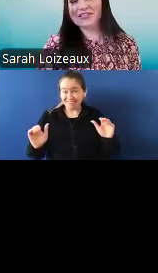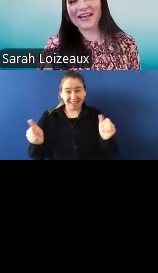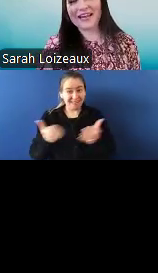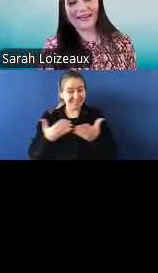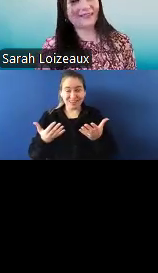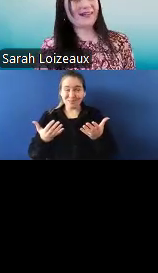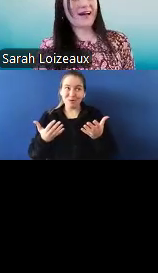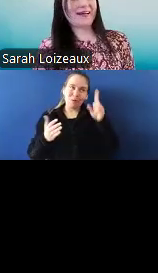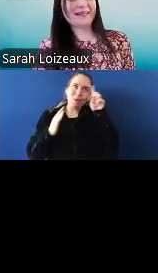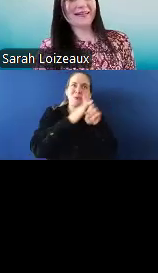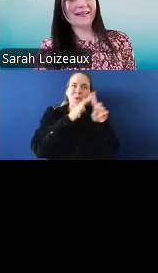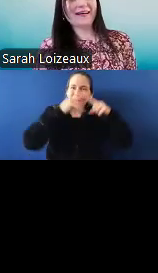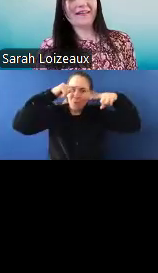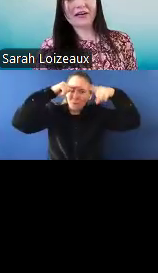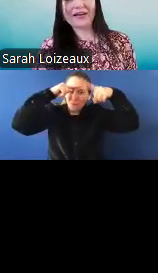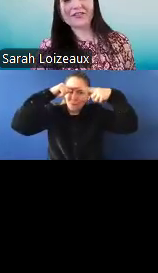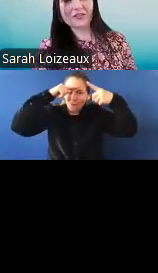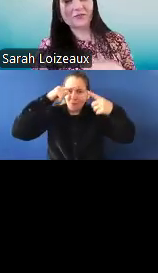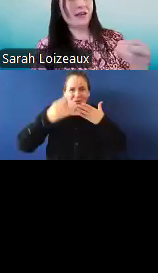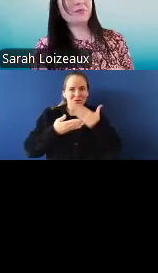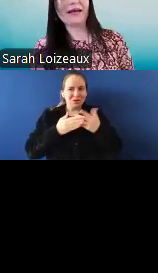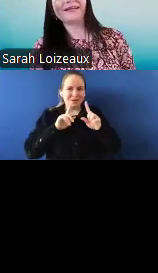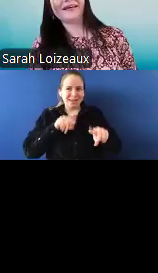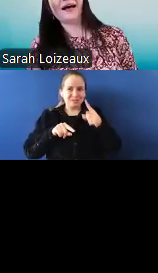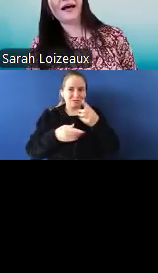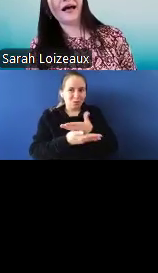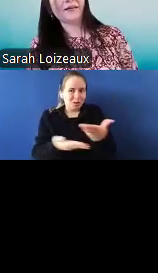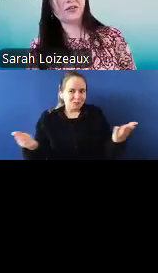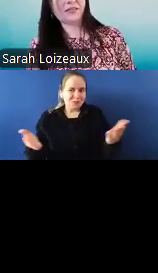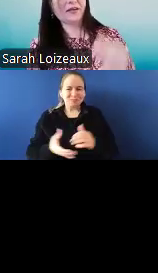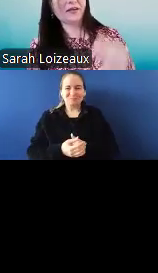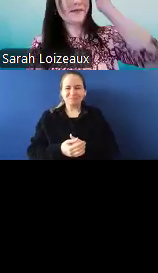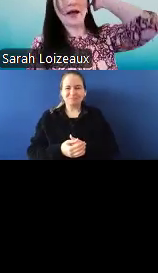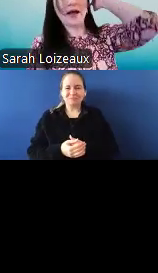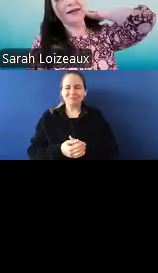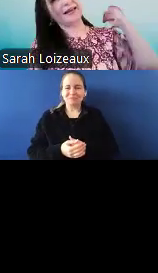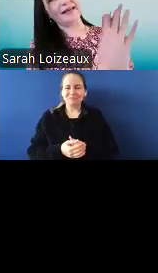today and we'll get a lot of good answers for you. But just to make sure that, again,